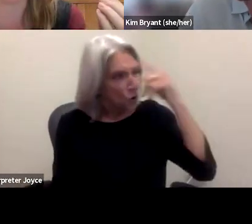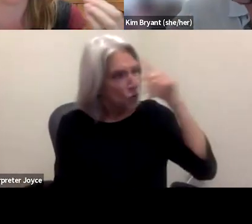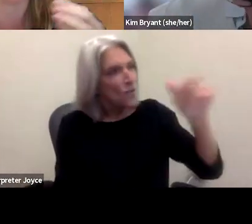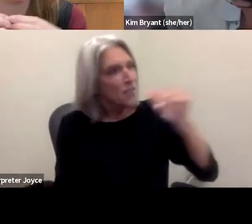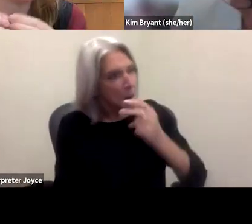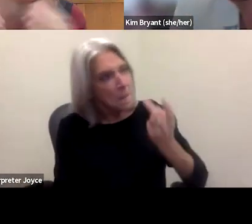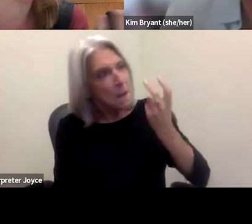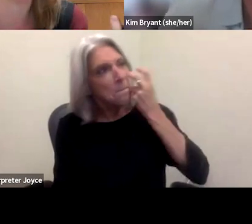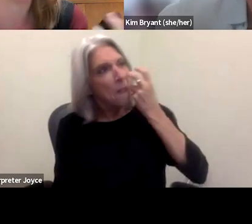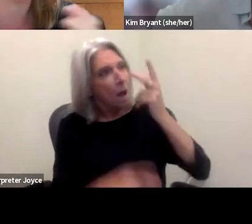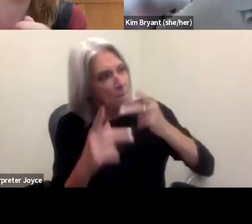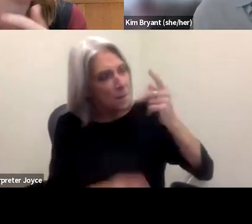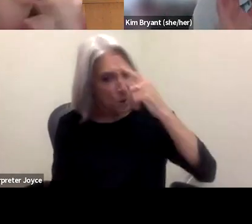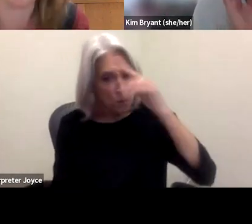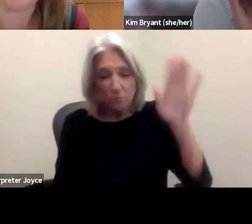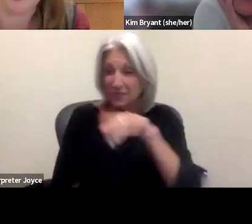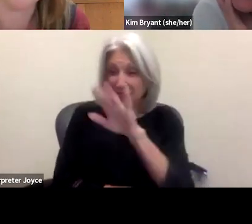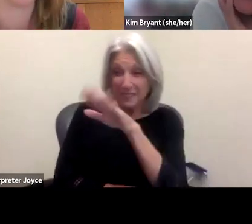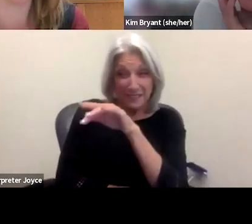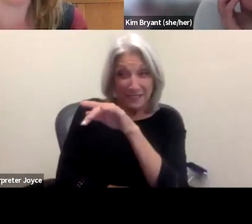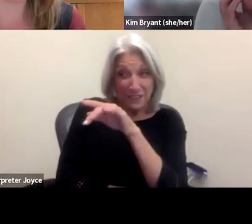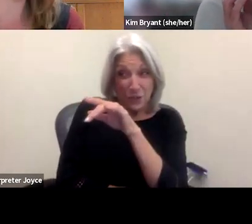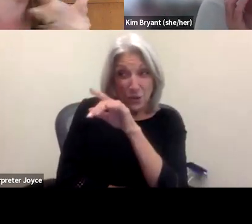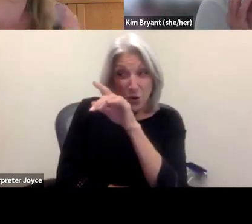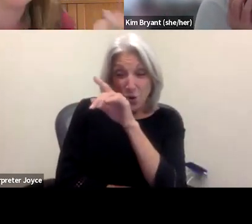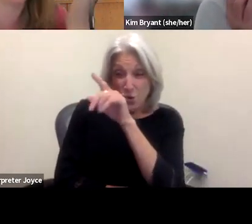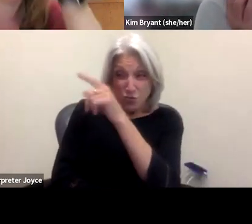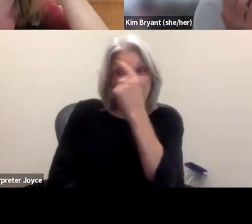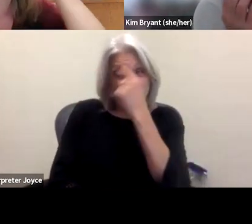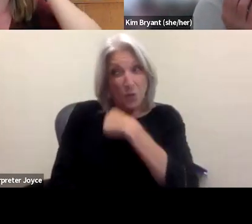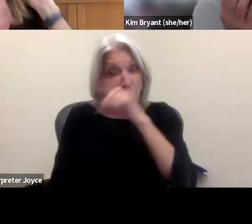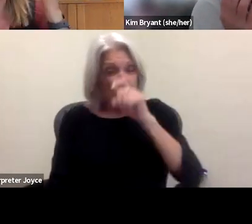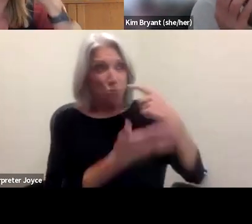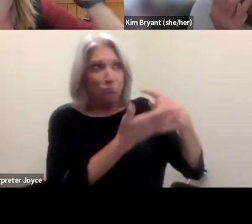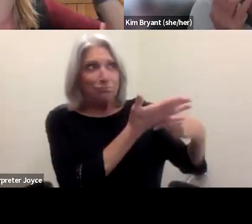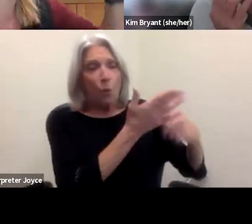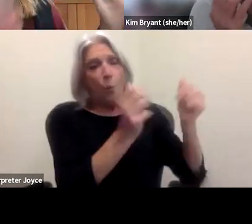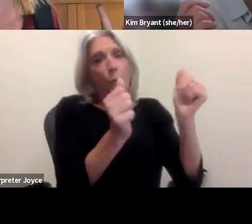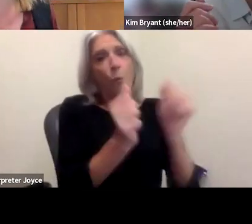And I'm like, have you-- should we talk to some blind people? I don't-- like, I don't magically know the minds